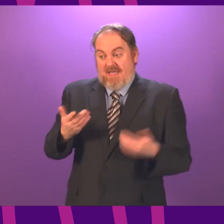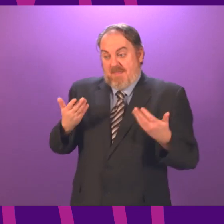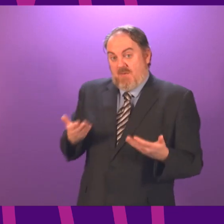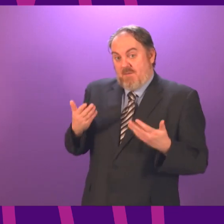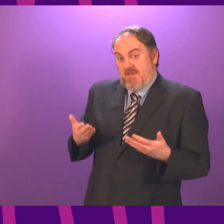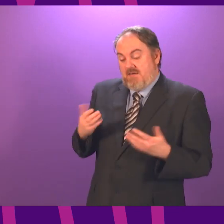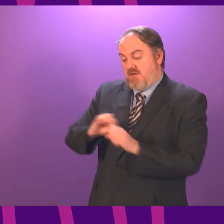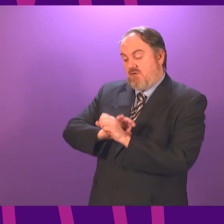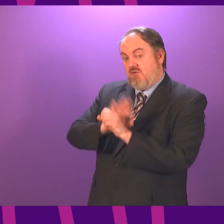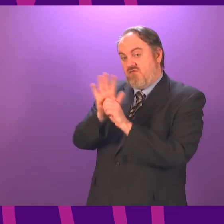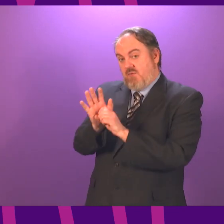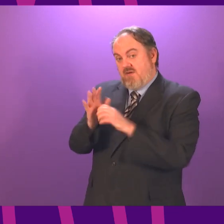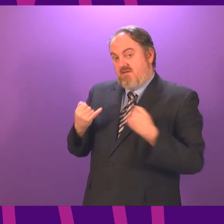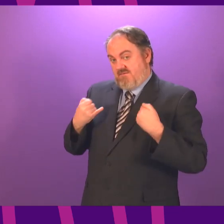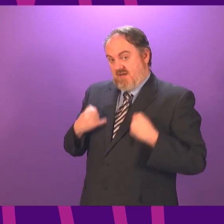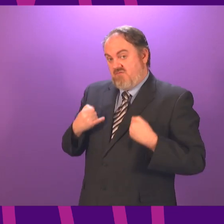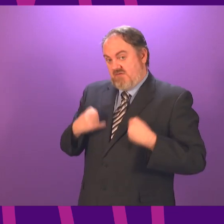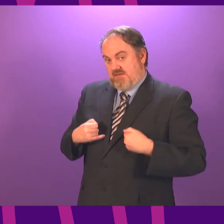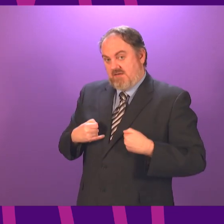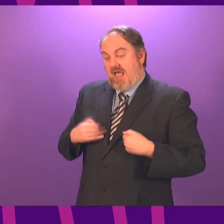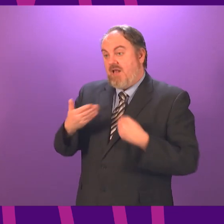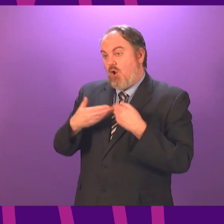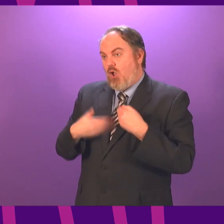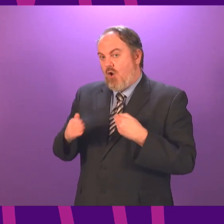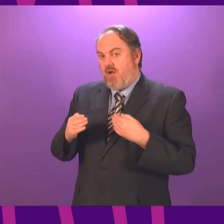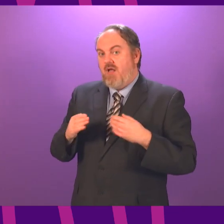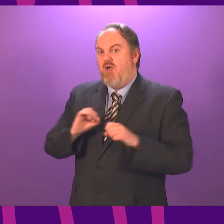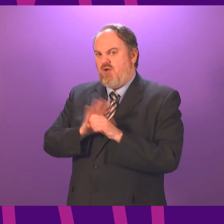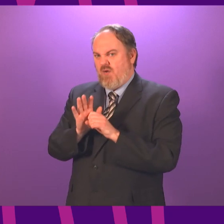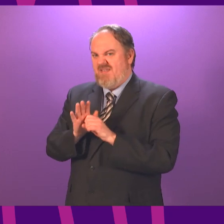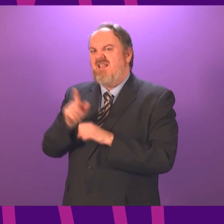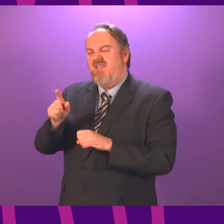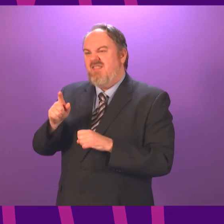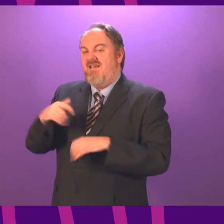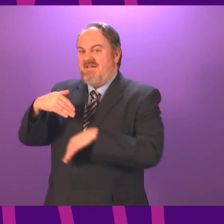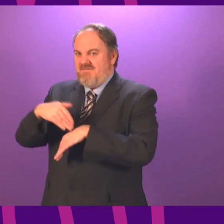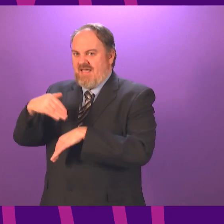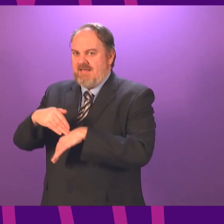can be more severe for some people, particularly in the shape of long Covid, so being complacent